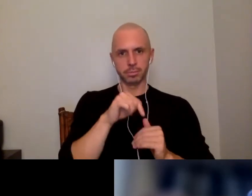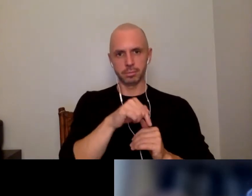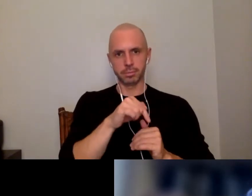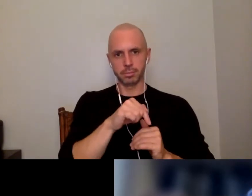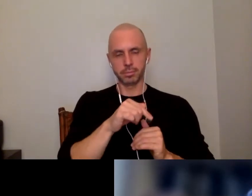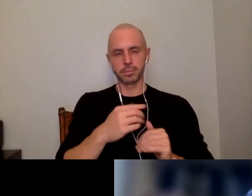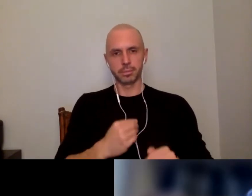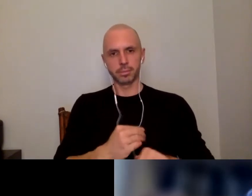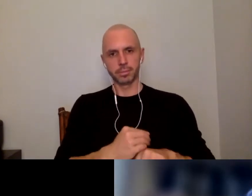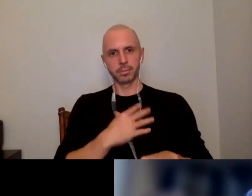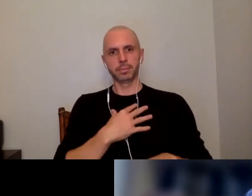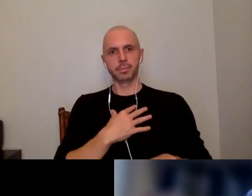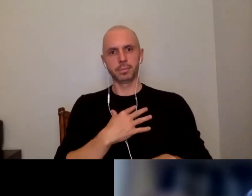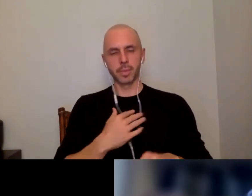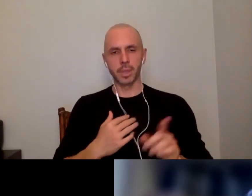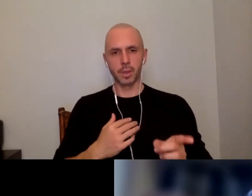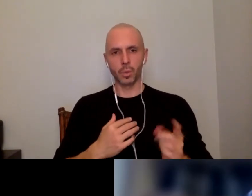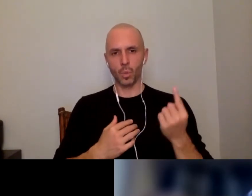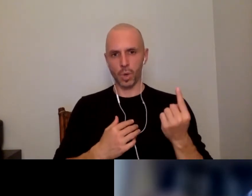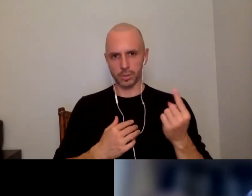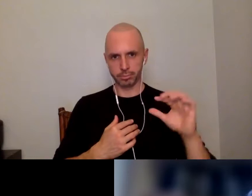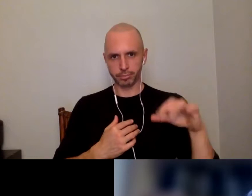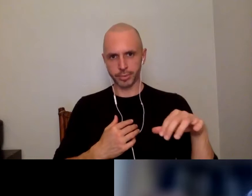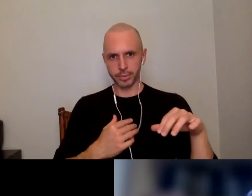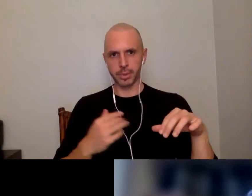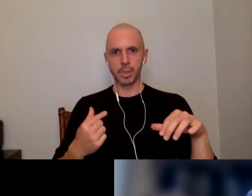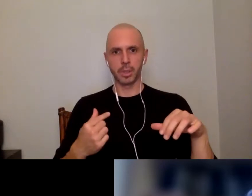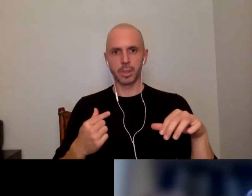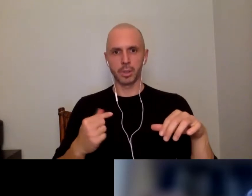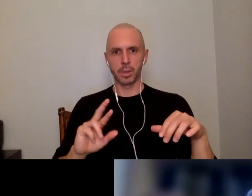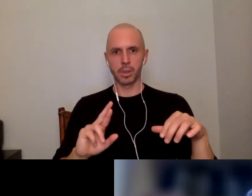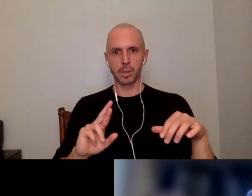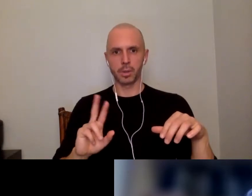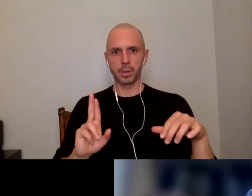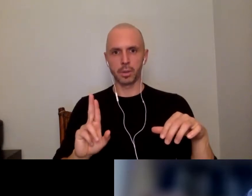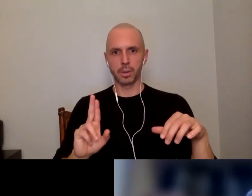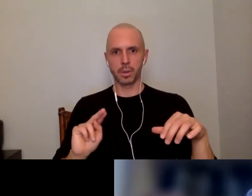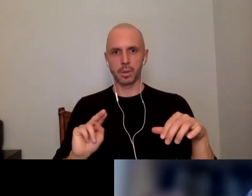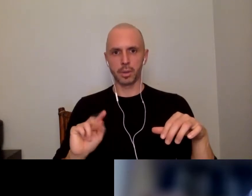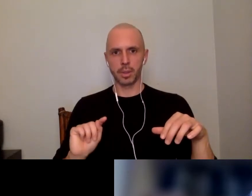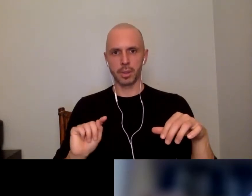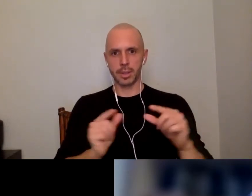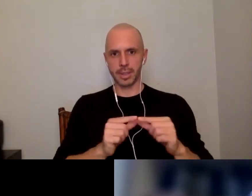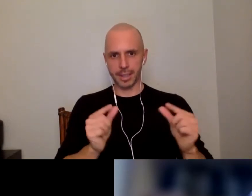exhibitions at the Grant gallery over the years or amazing how transformative exhibition spaces are